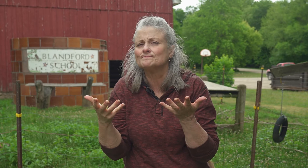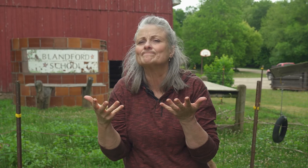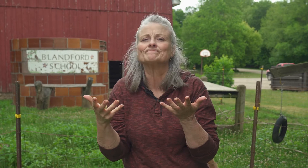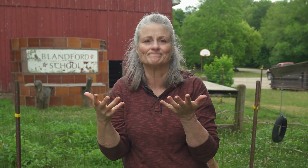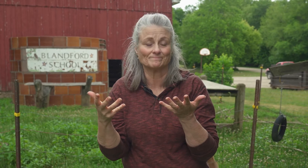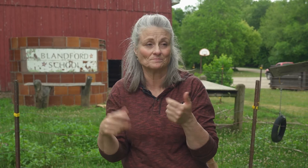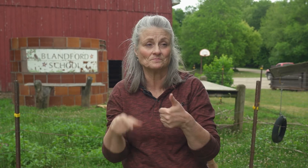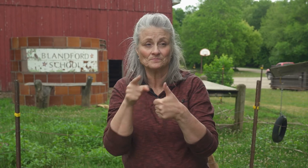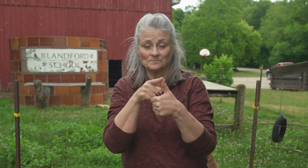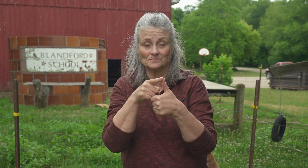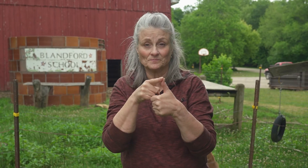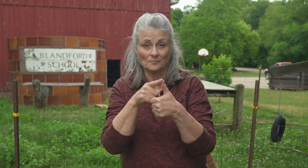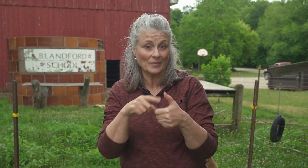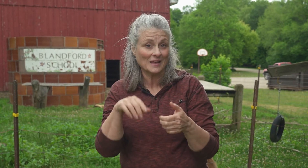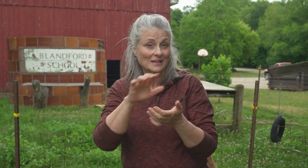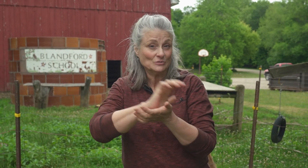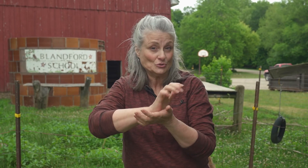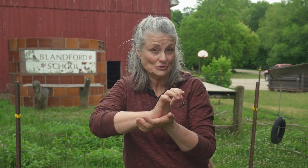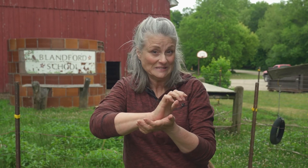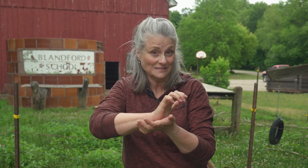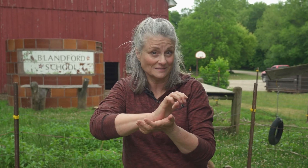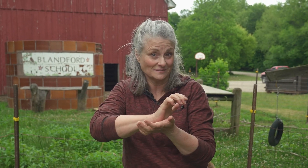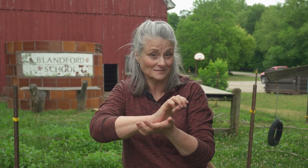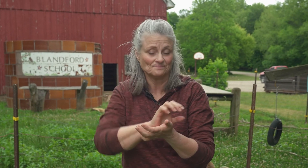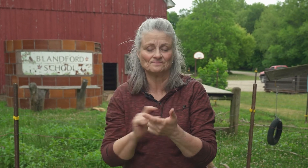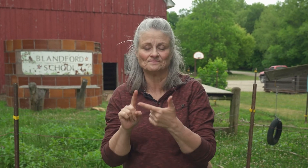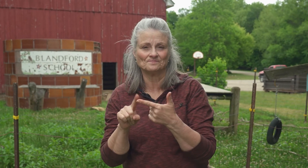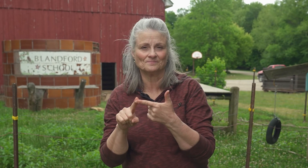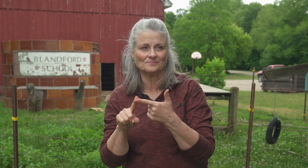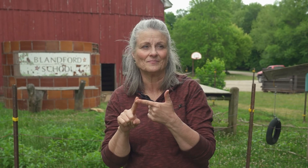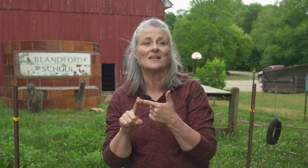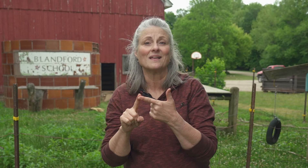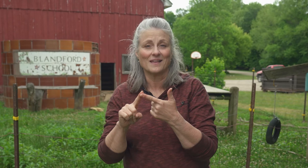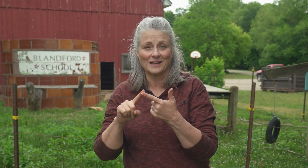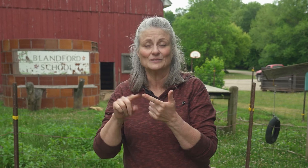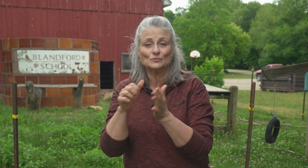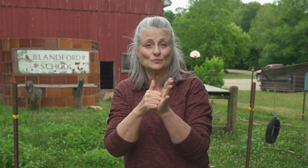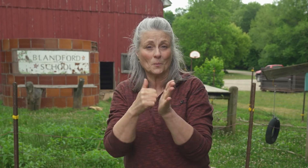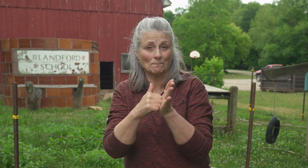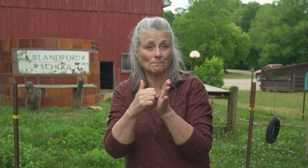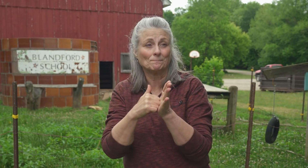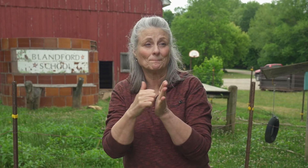With the goat milk, you can make many things like cheese, soap,